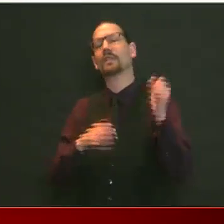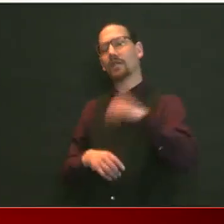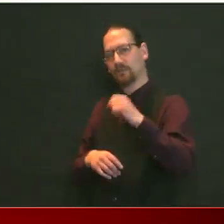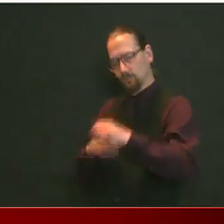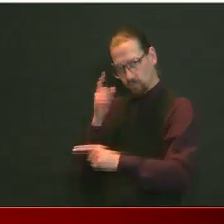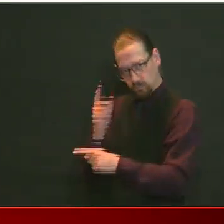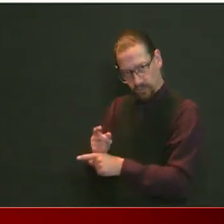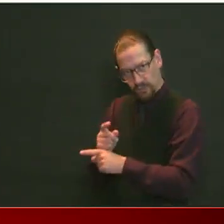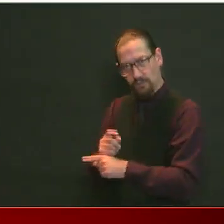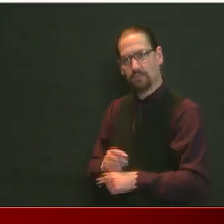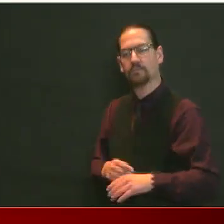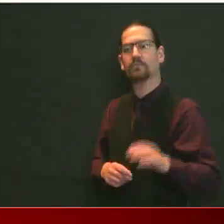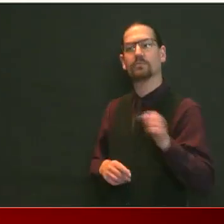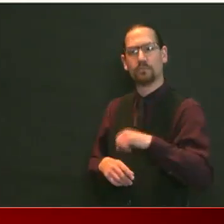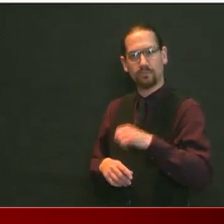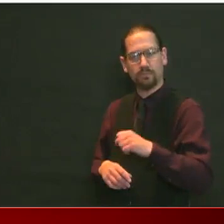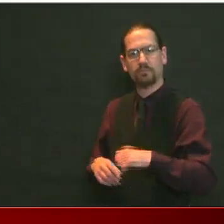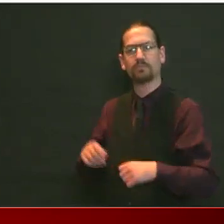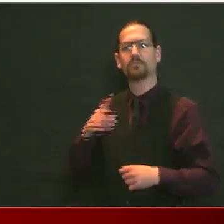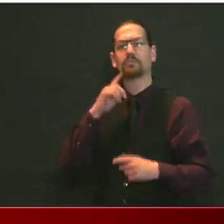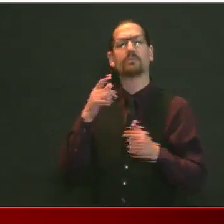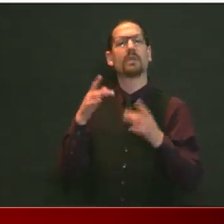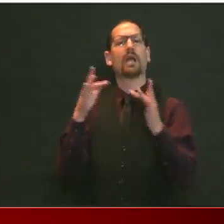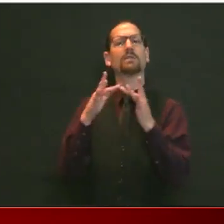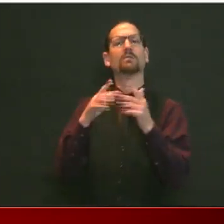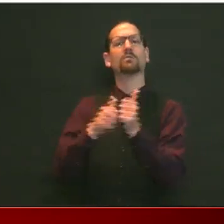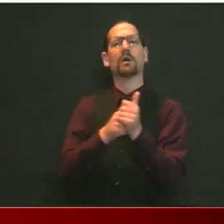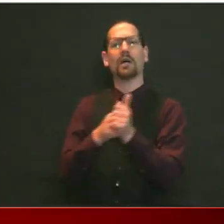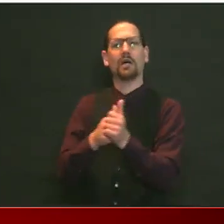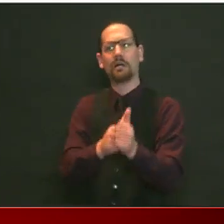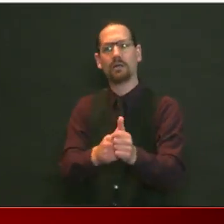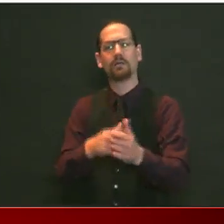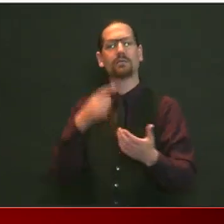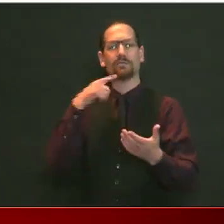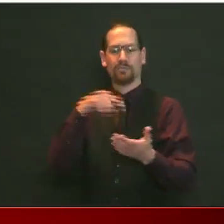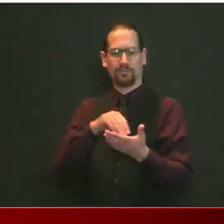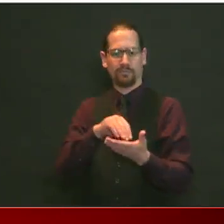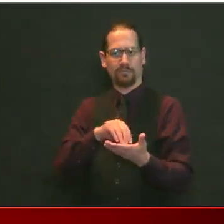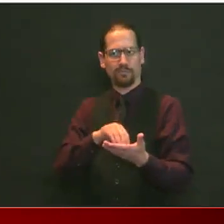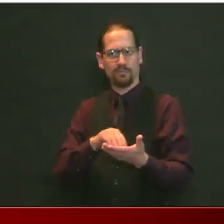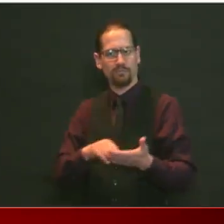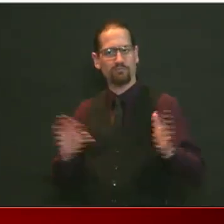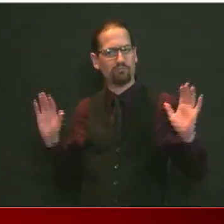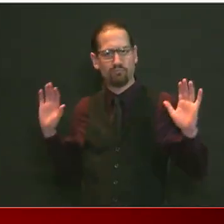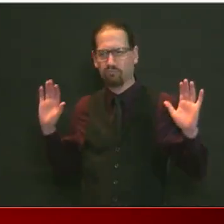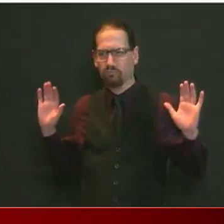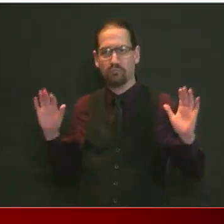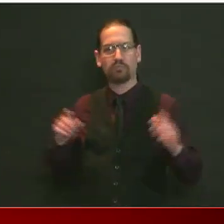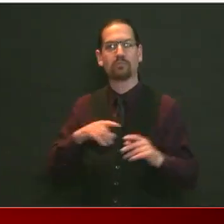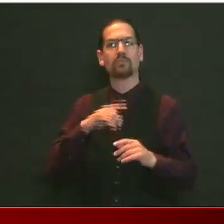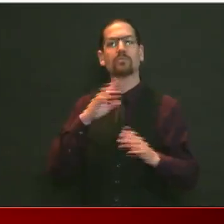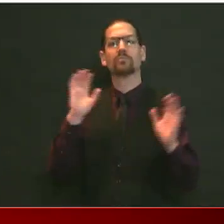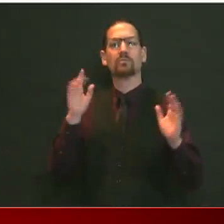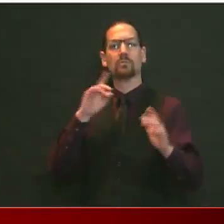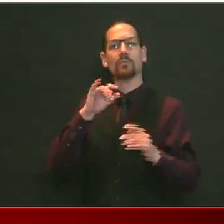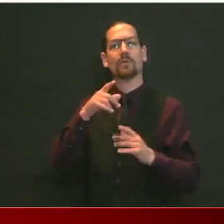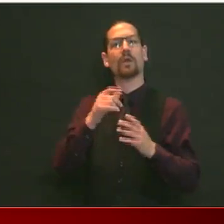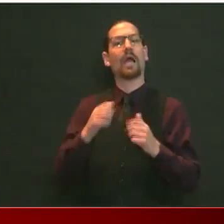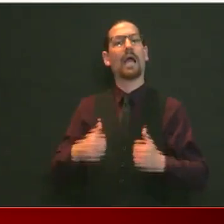ON YOUR PHONE. PLACES NOT PEOPLE. YOU HAVE TO SAY WHO YOU SAW AT THE ADDRESSES. THAT'S FOR YOUR CONTACT TRACING NOTEBOOK.